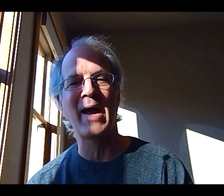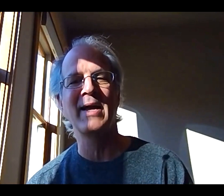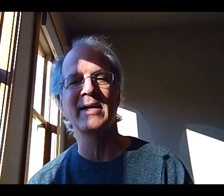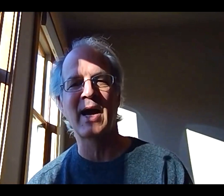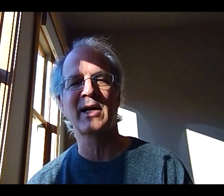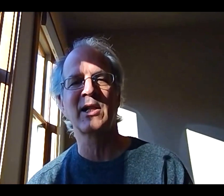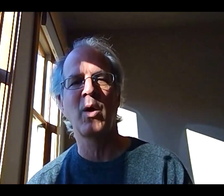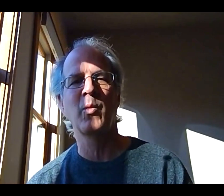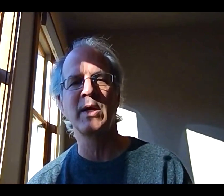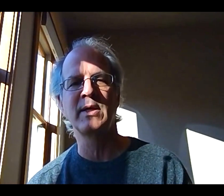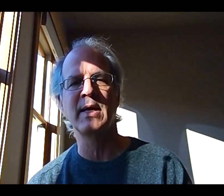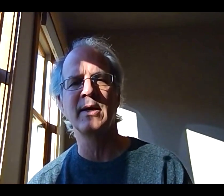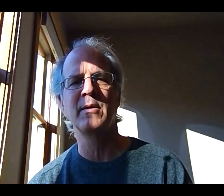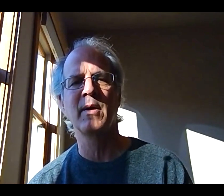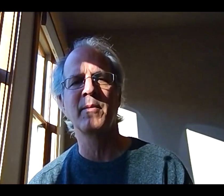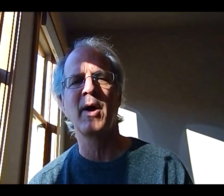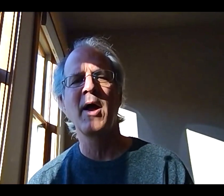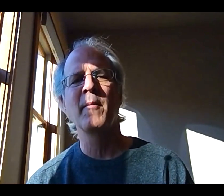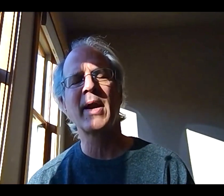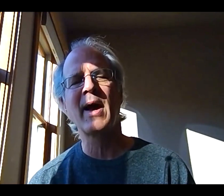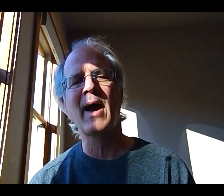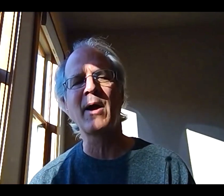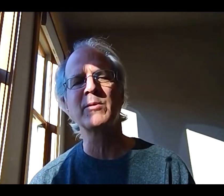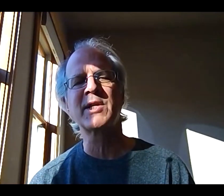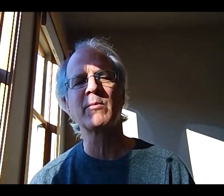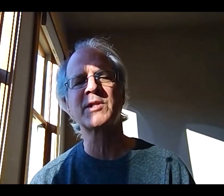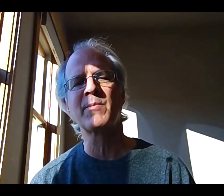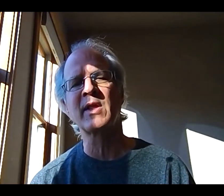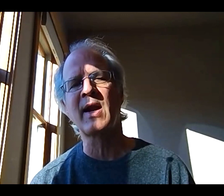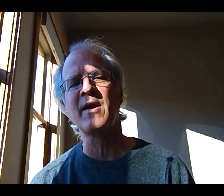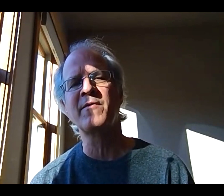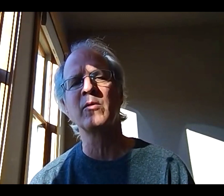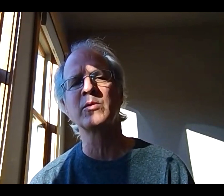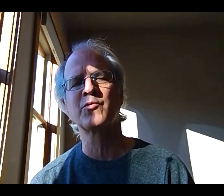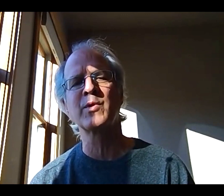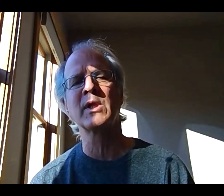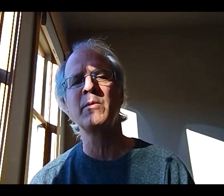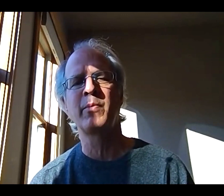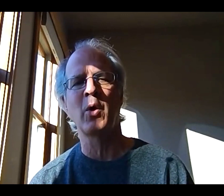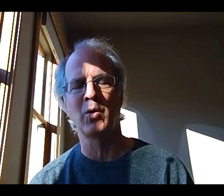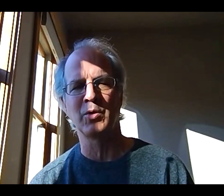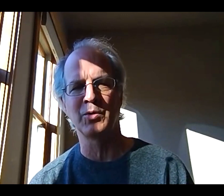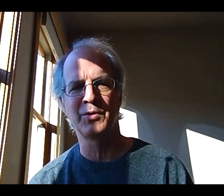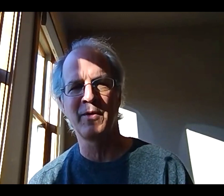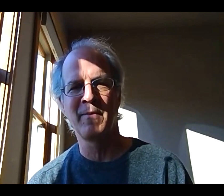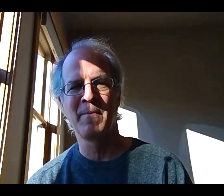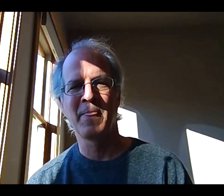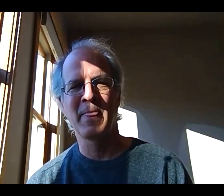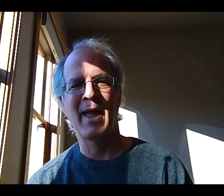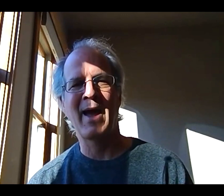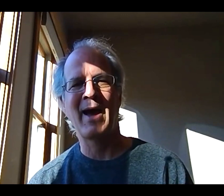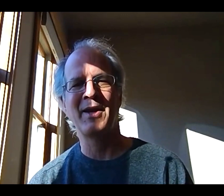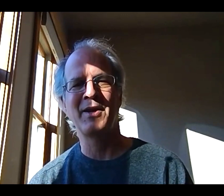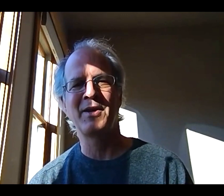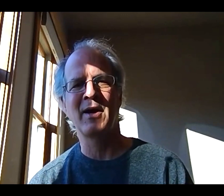exactly what we did, but I would say it was something that I felt was really bold and,